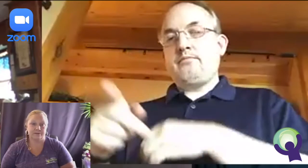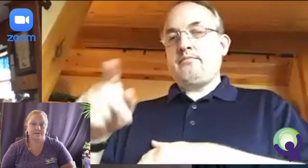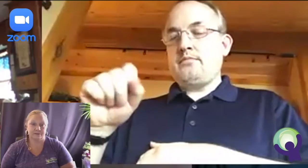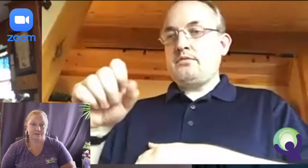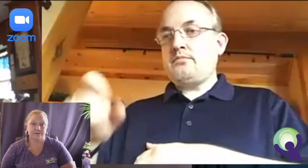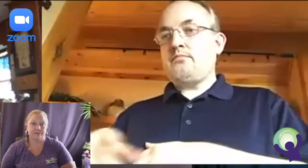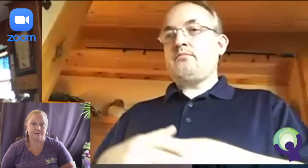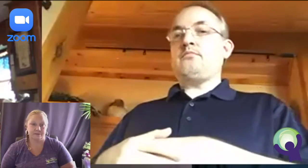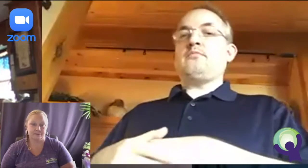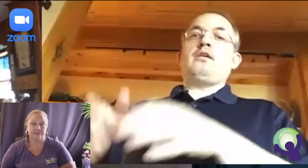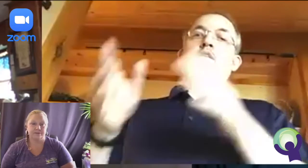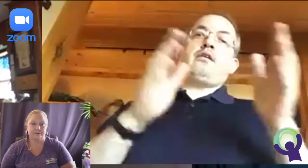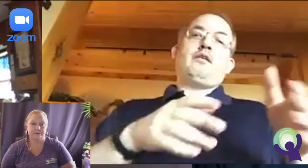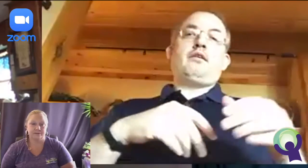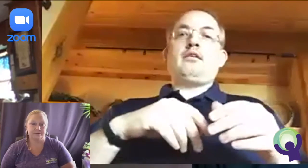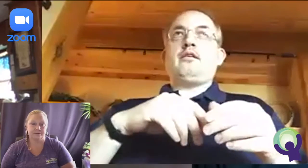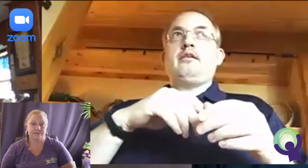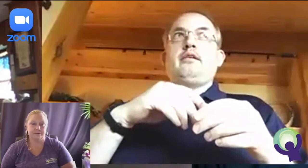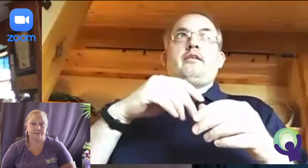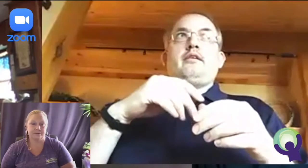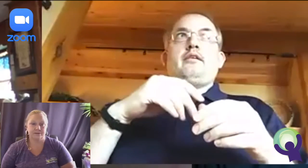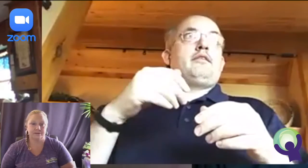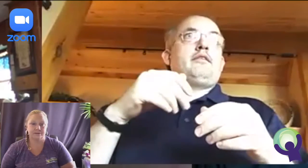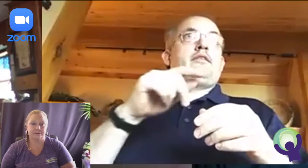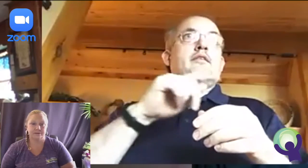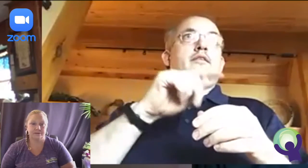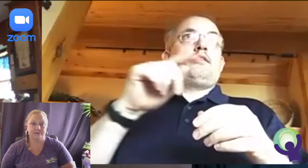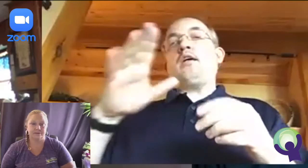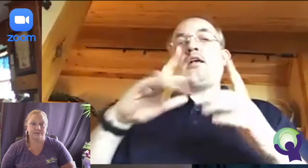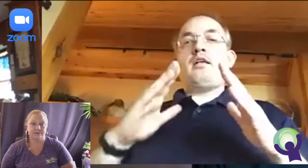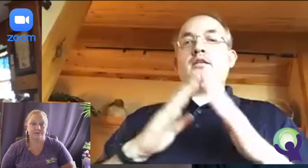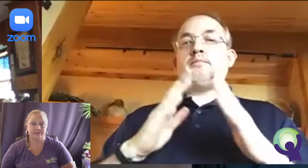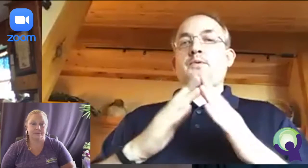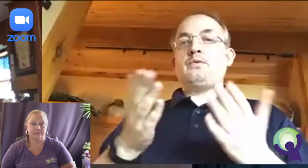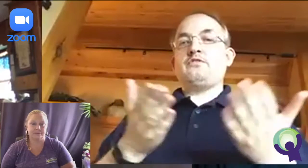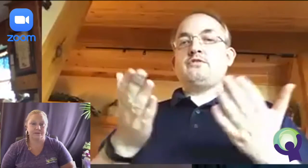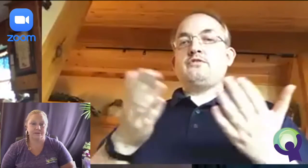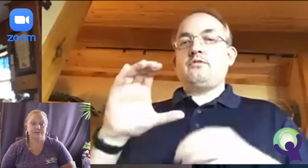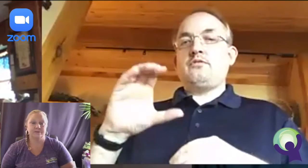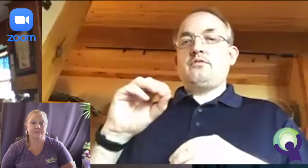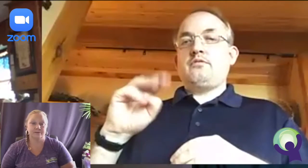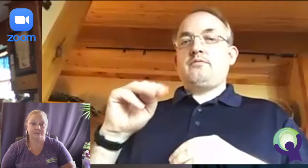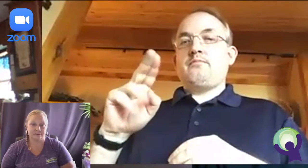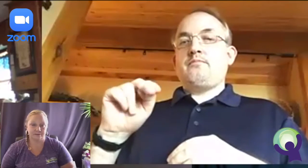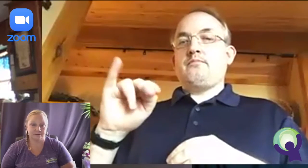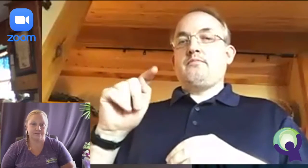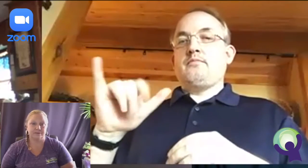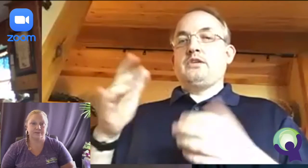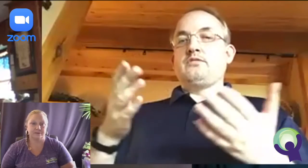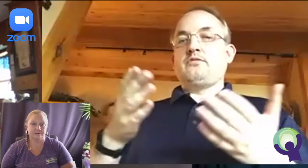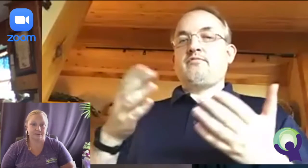support service providers. So several different projects with that. We have community services